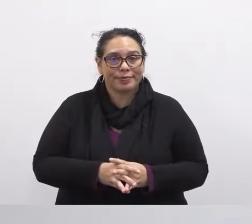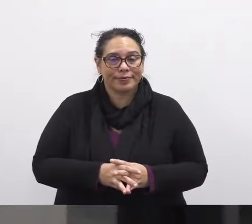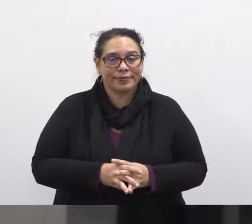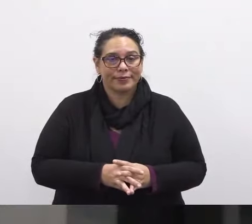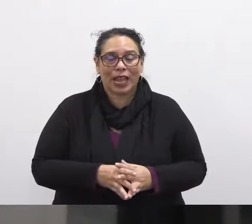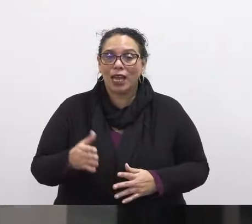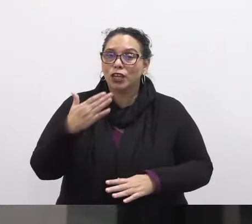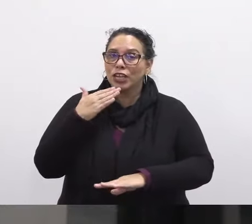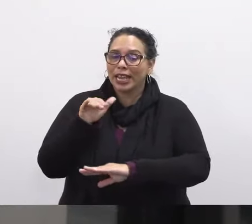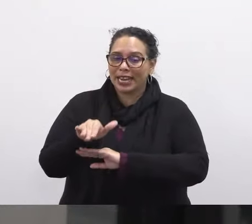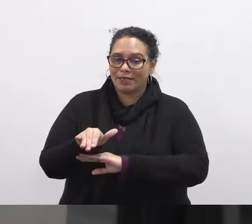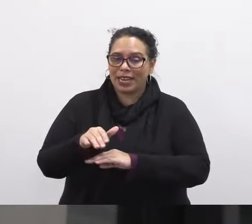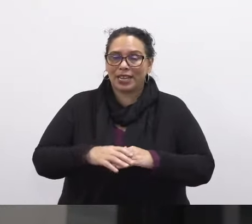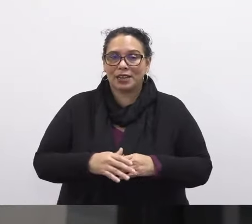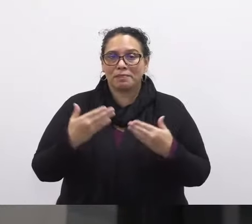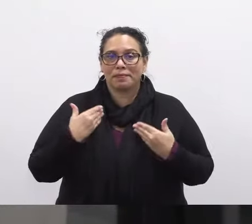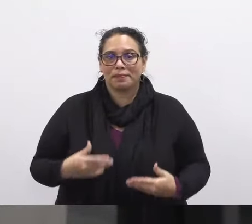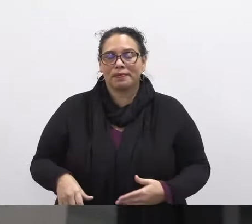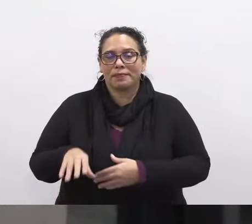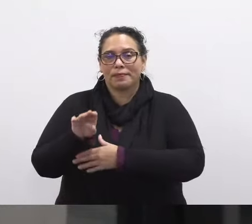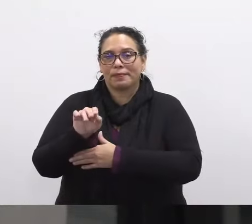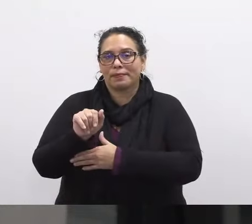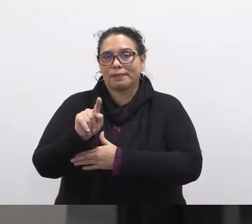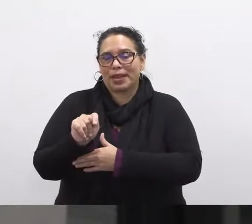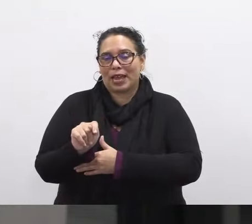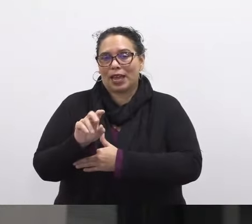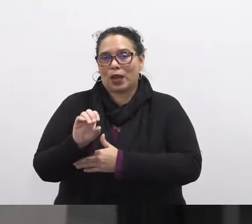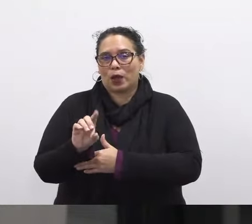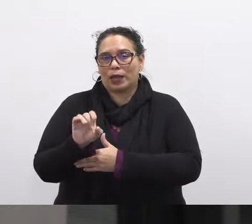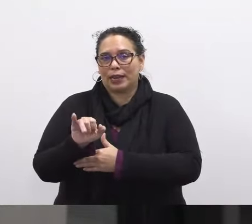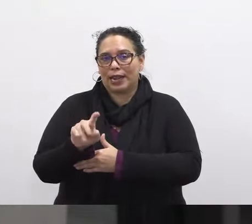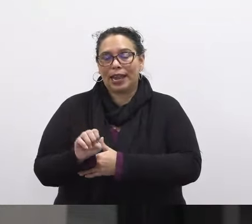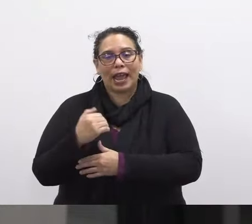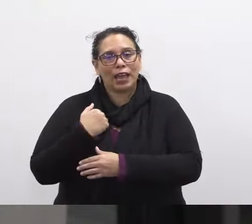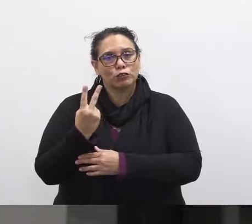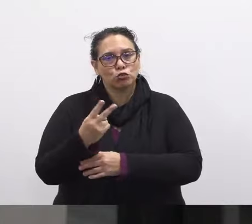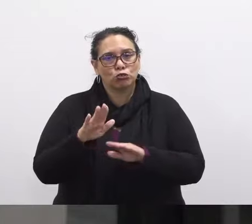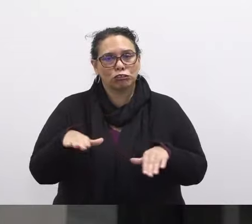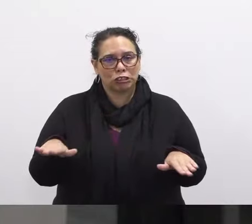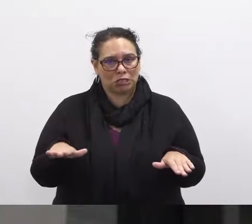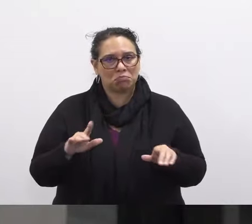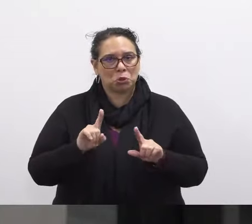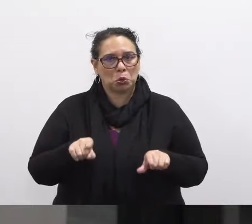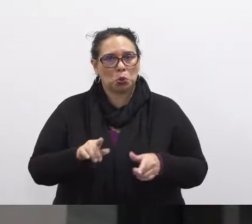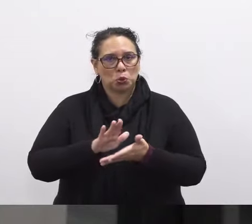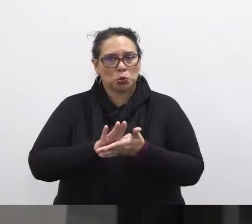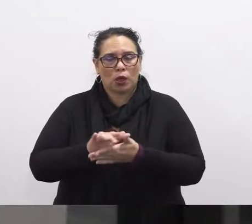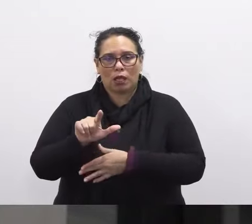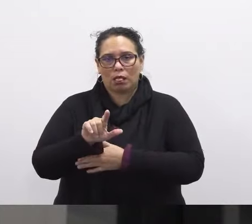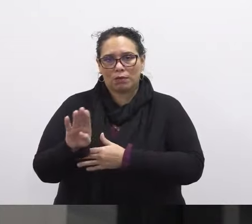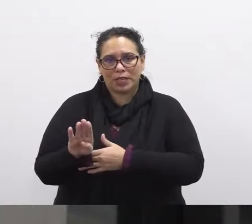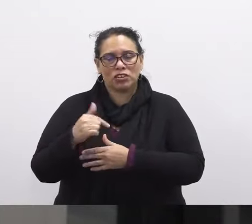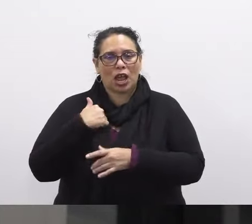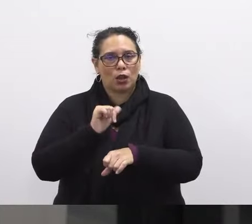Good evening. My name is Matt Odet and I have two children who go to school in Long Beach. I work in corporate finance